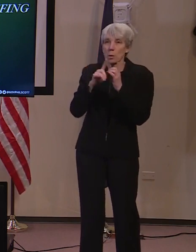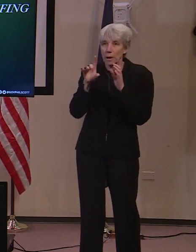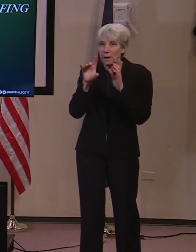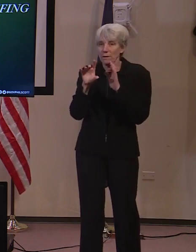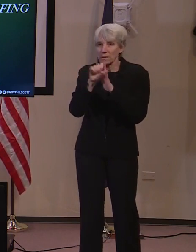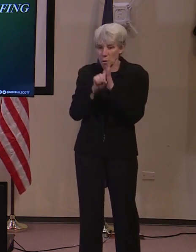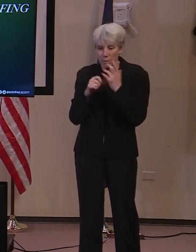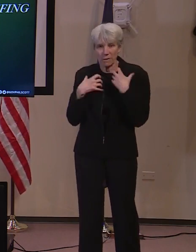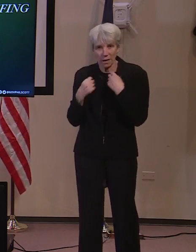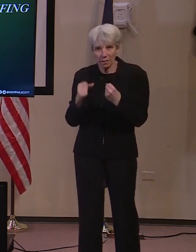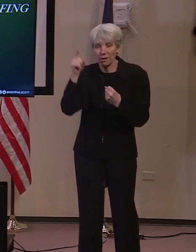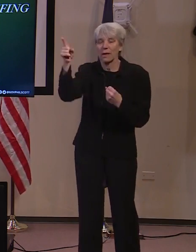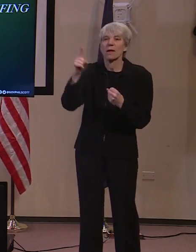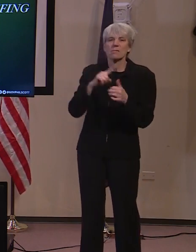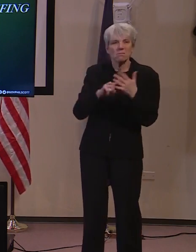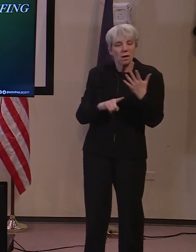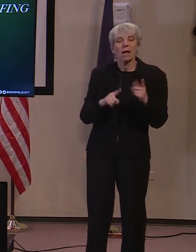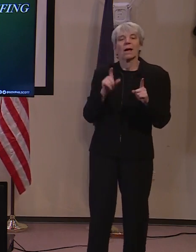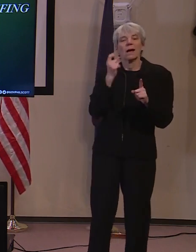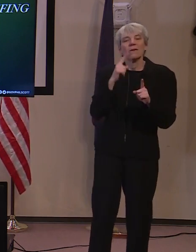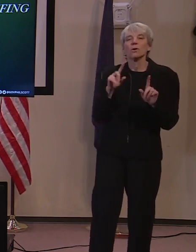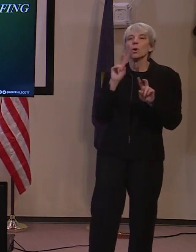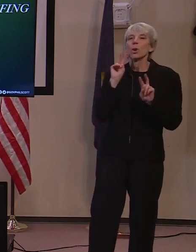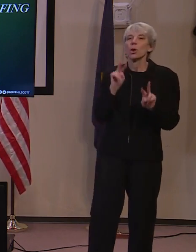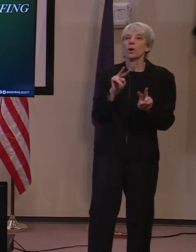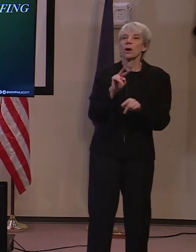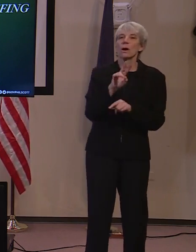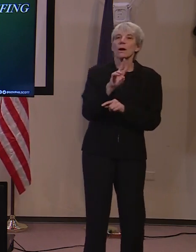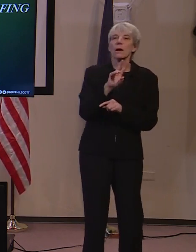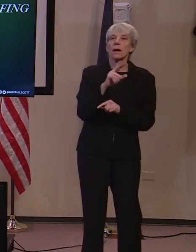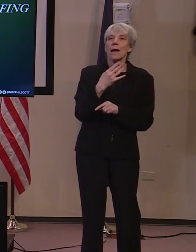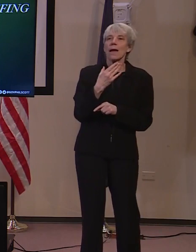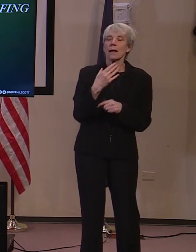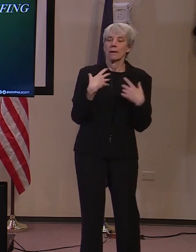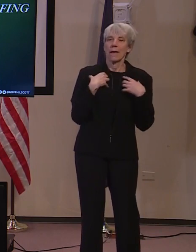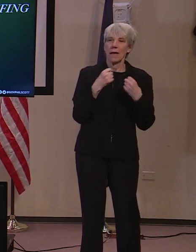Health Department's website. Go to health Vermont dot gov slash covid 19.